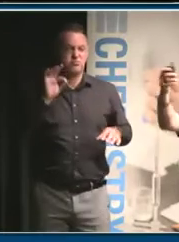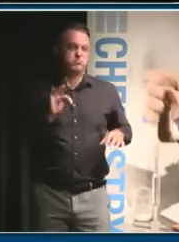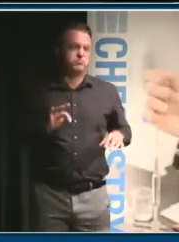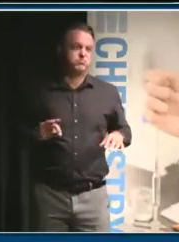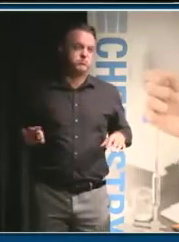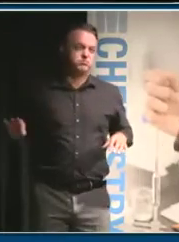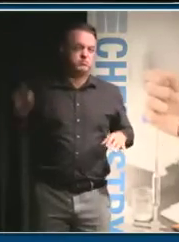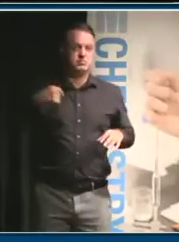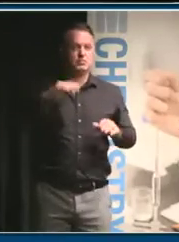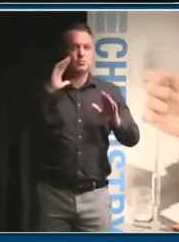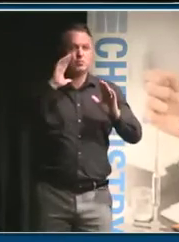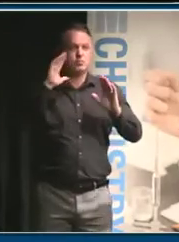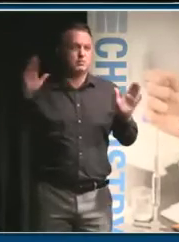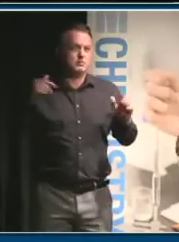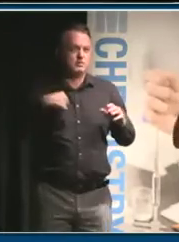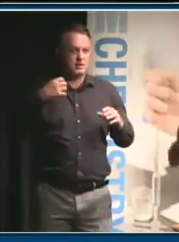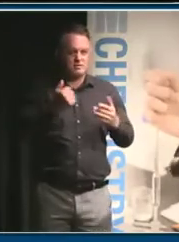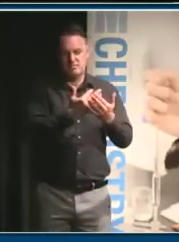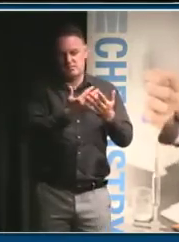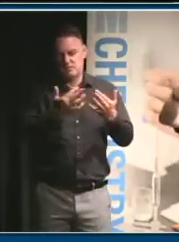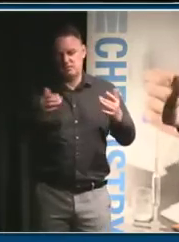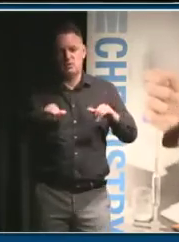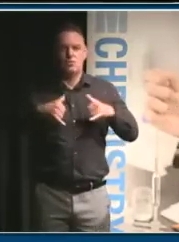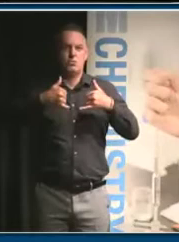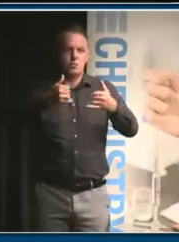I’m so wonderful, I’ve got all these awards, I’ve got all these patents, I’ve got all these things